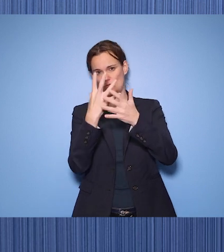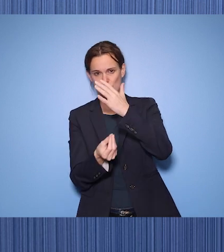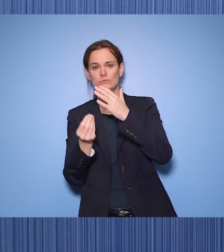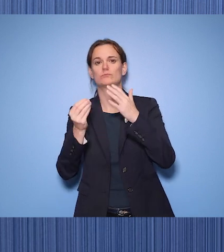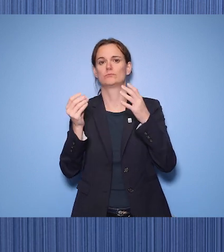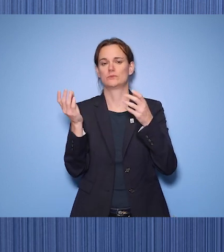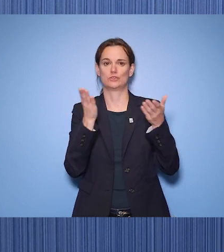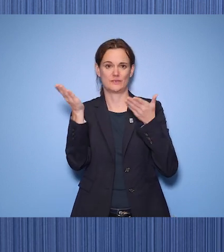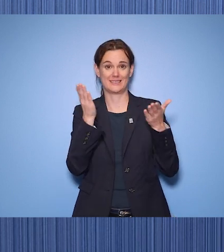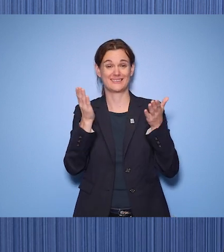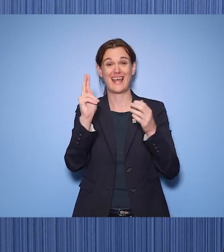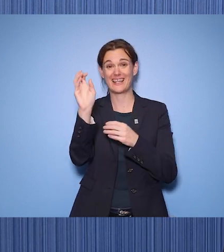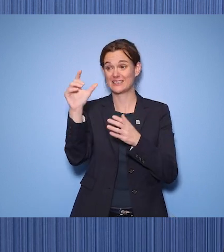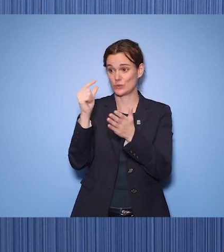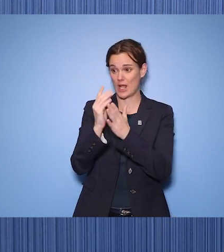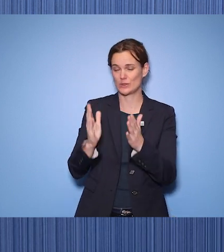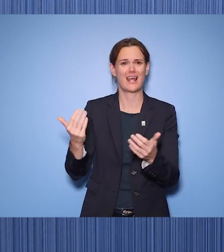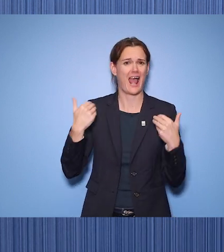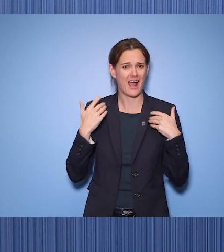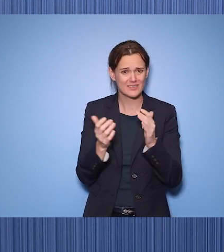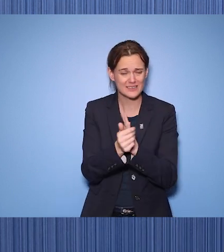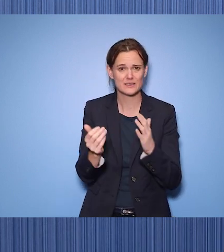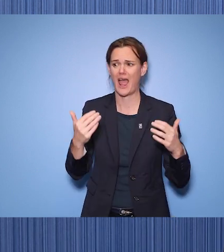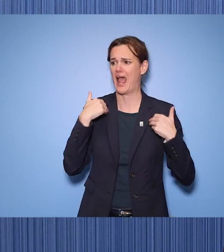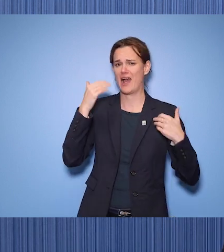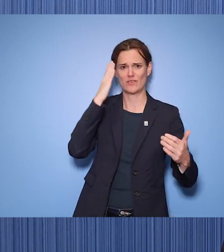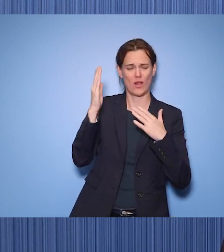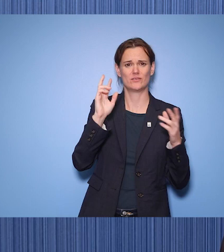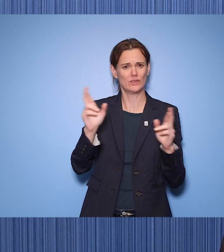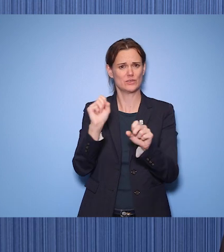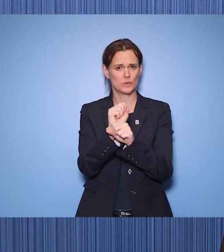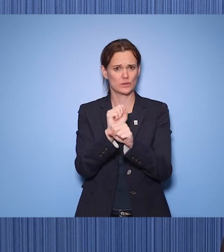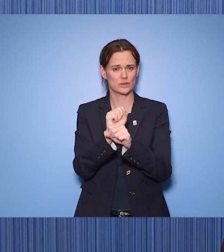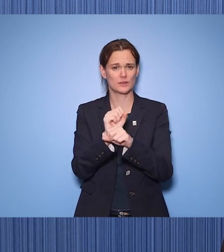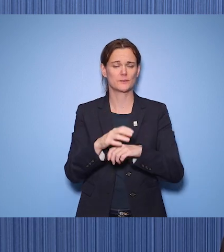are equipped with the skills and knowledge that we need to do our important work. Open